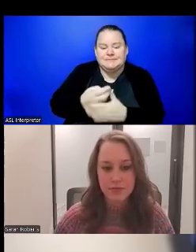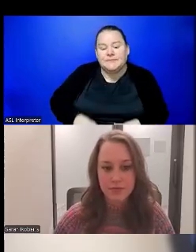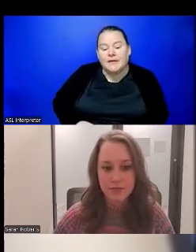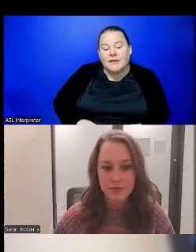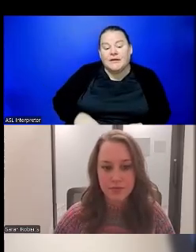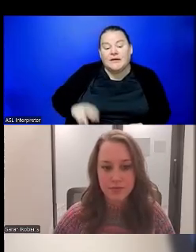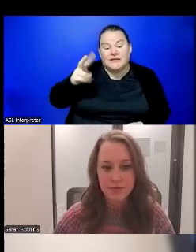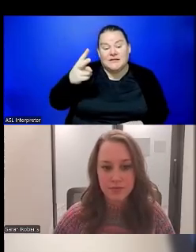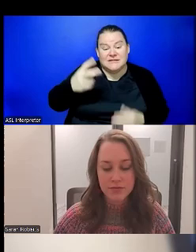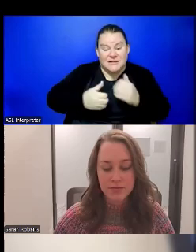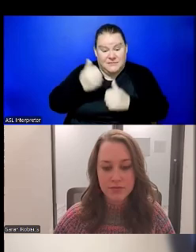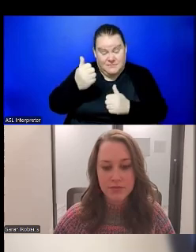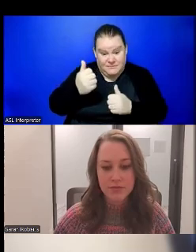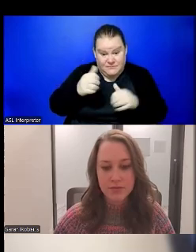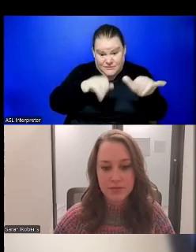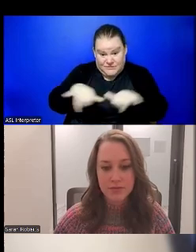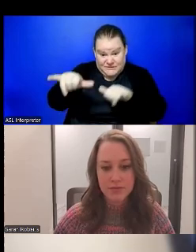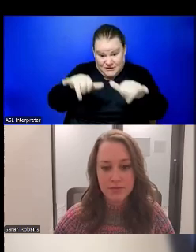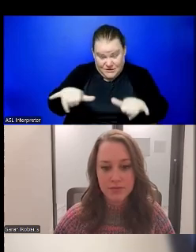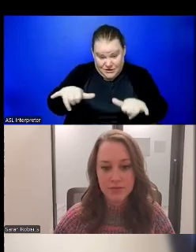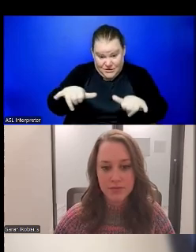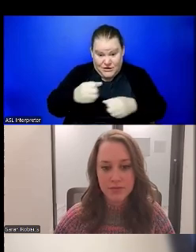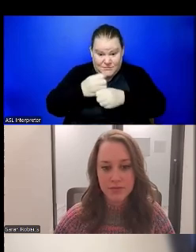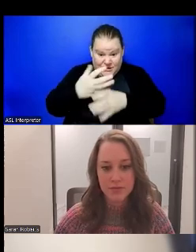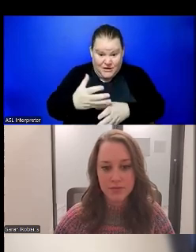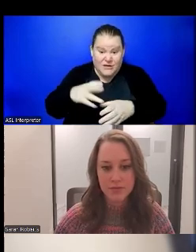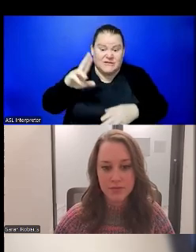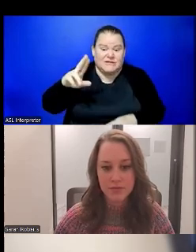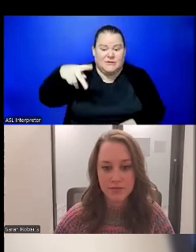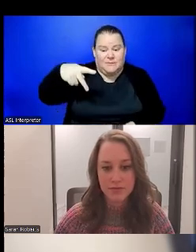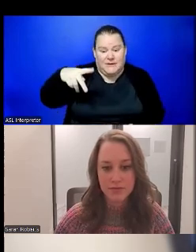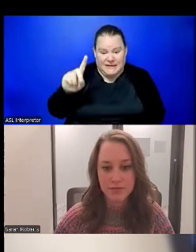And parental disomy, also known as UPD. This is where the child